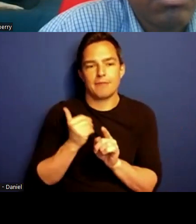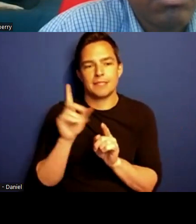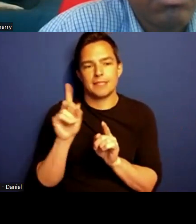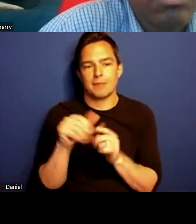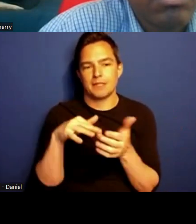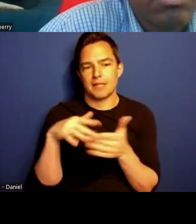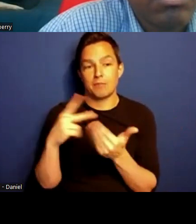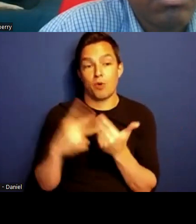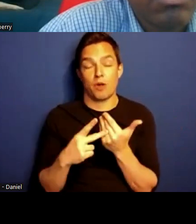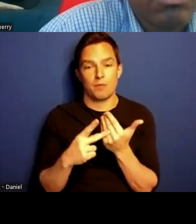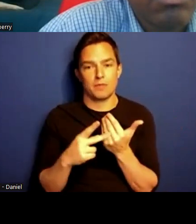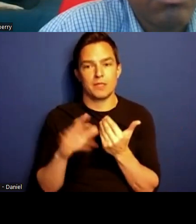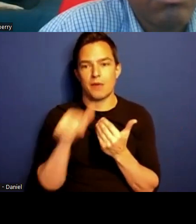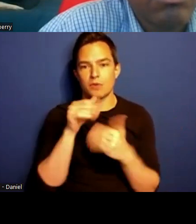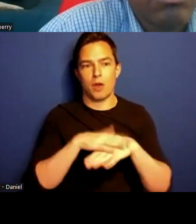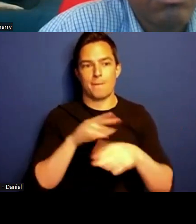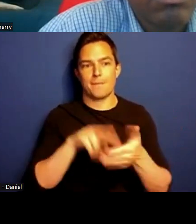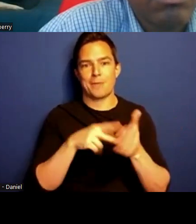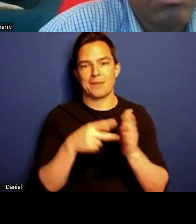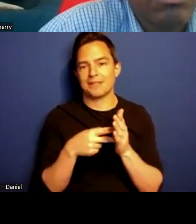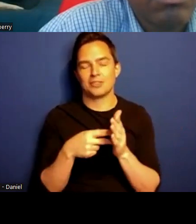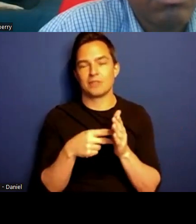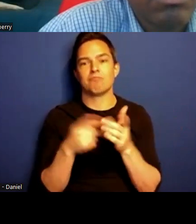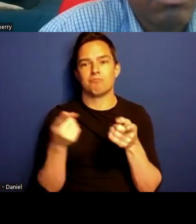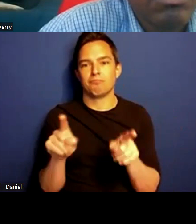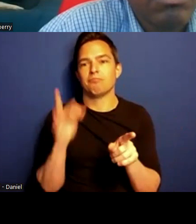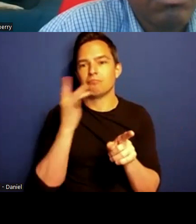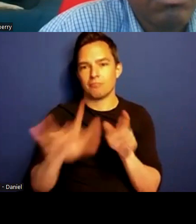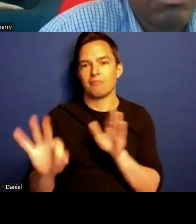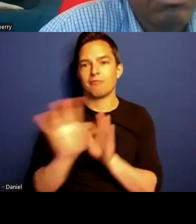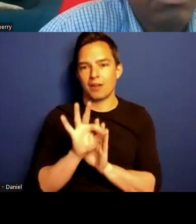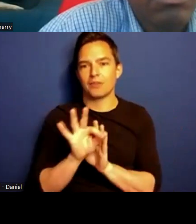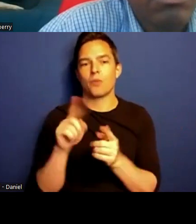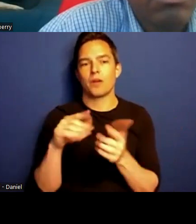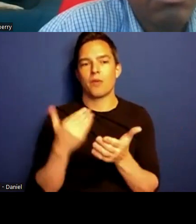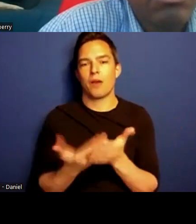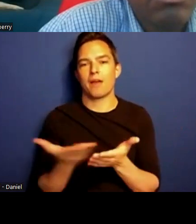that was really not intentional on my part, but I just kind of found out when I got there and I was